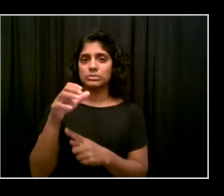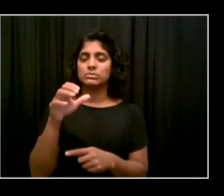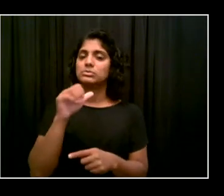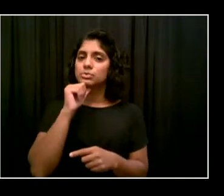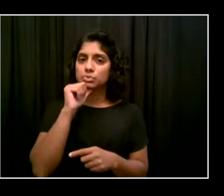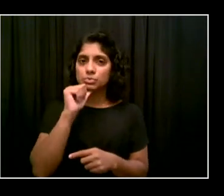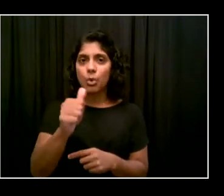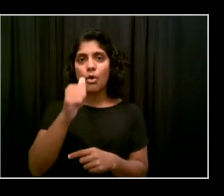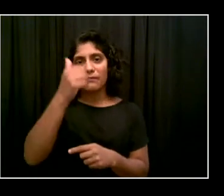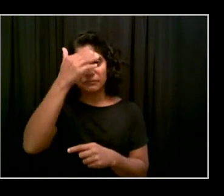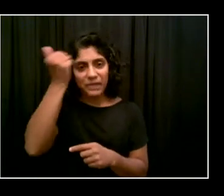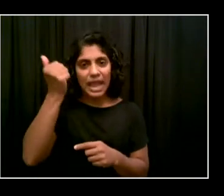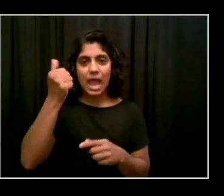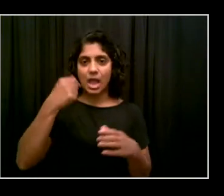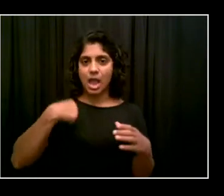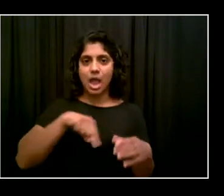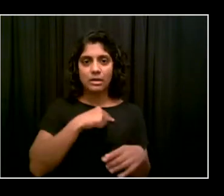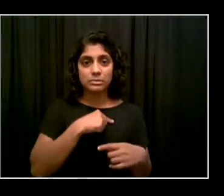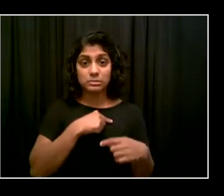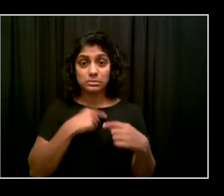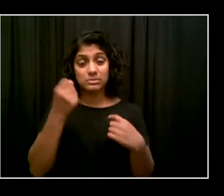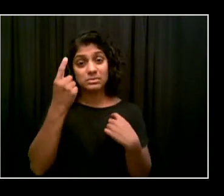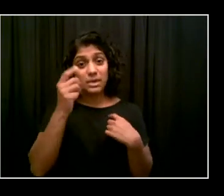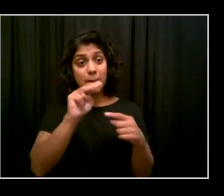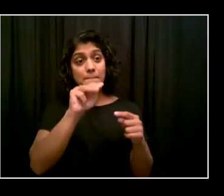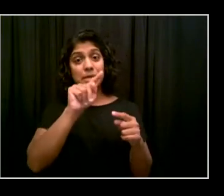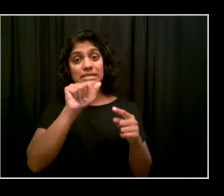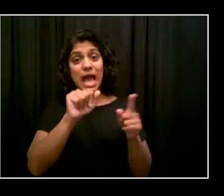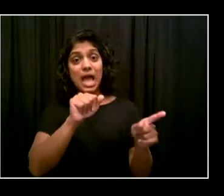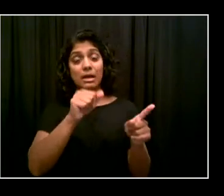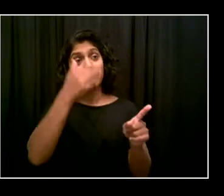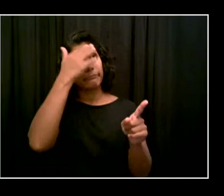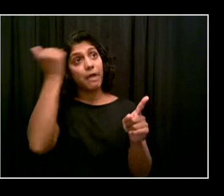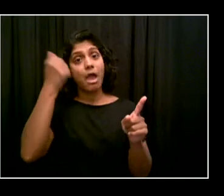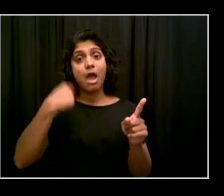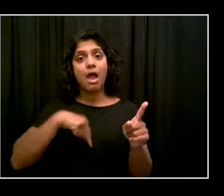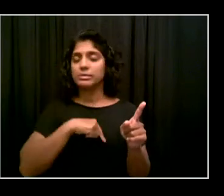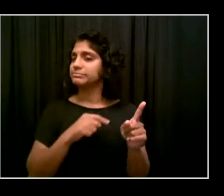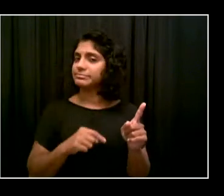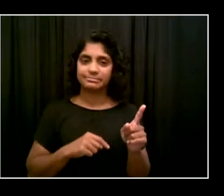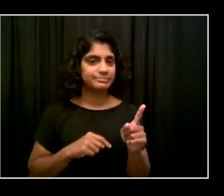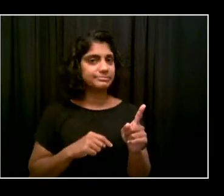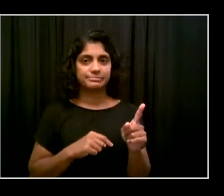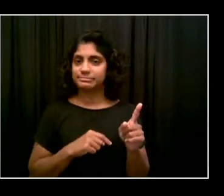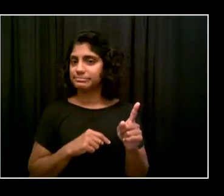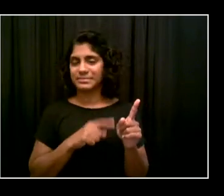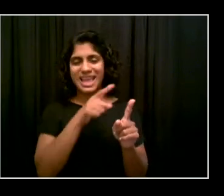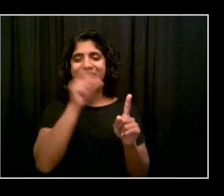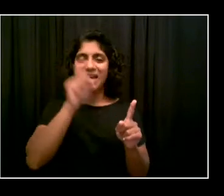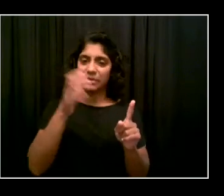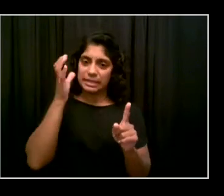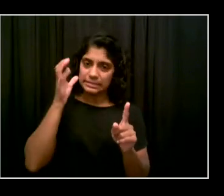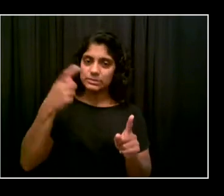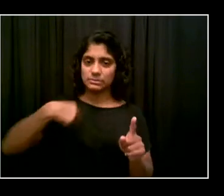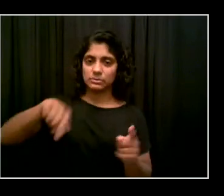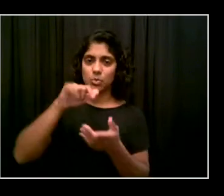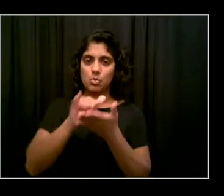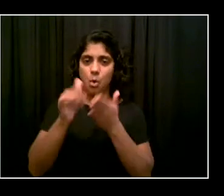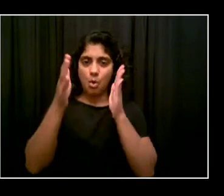SISTERS THAT WE WANT TO BE SURE THE MTA CAN PUT A STRUCTURE WE PUT IN PLACE AND GO BACK TO